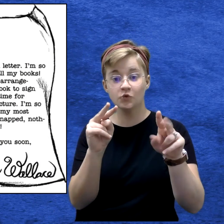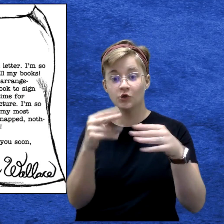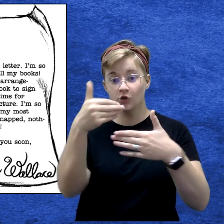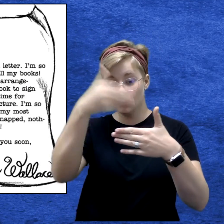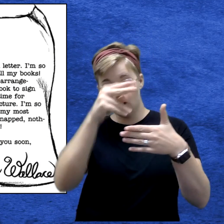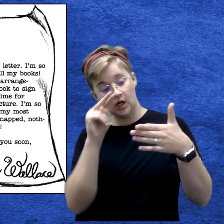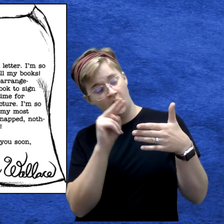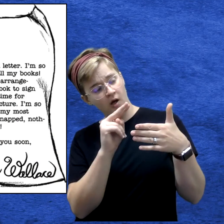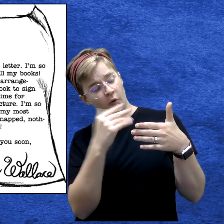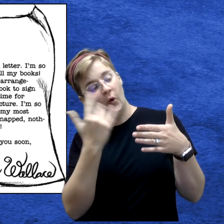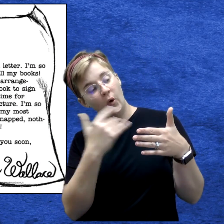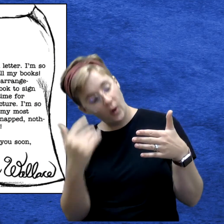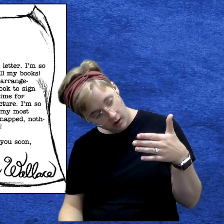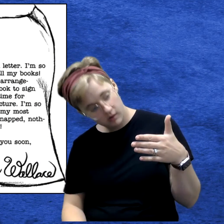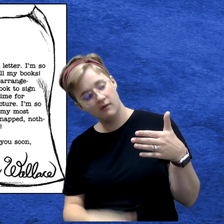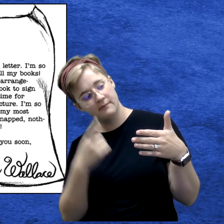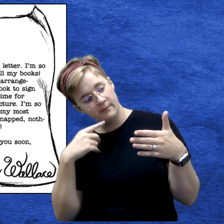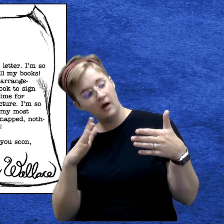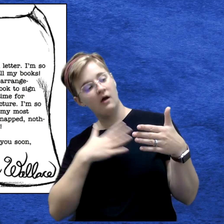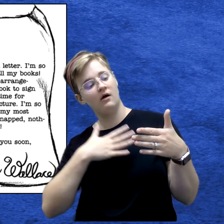The bookstore was crowded with kids.